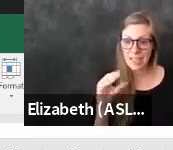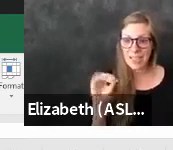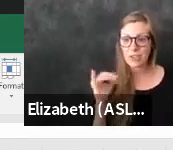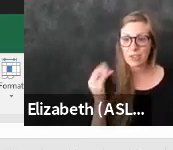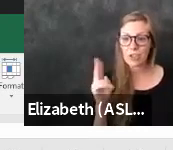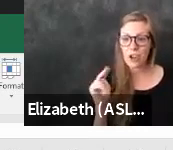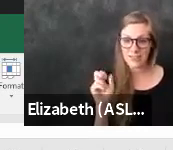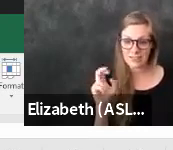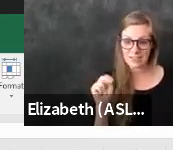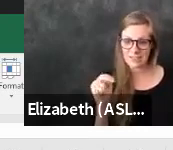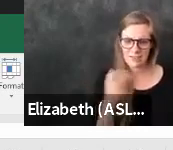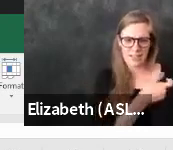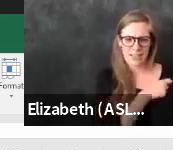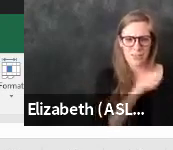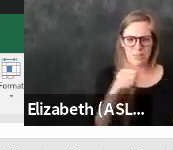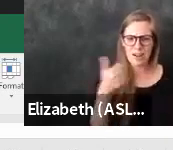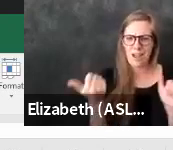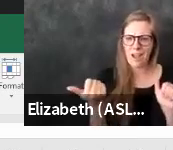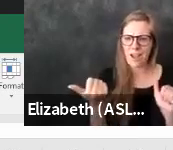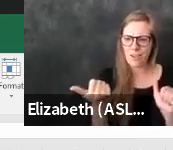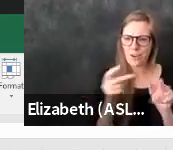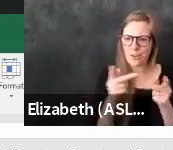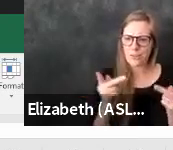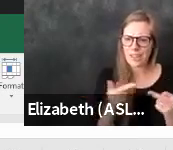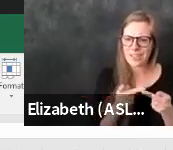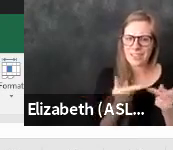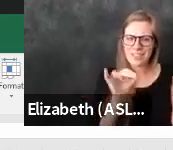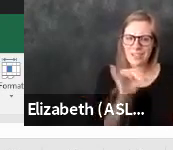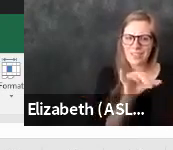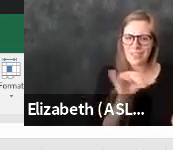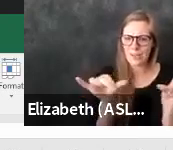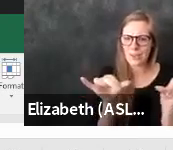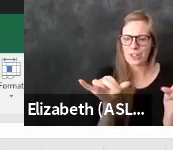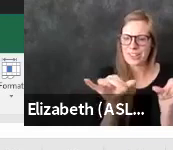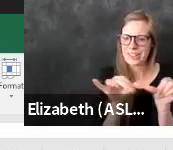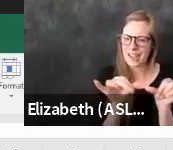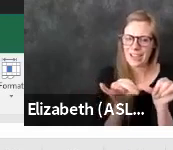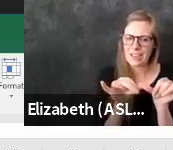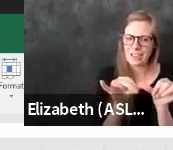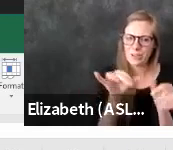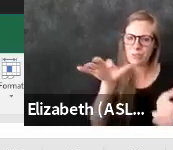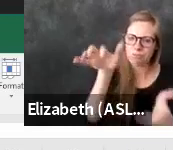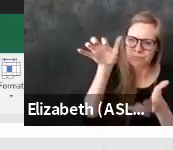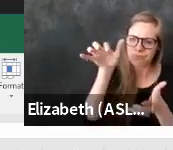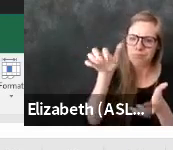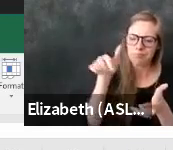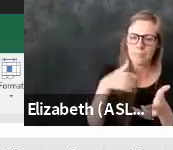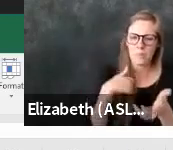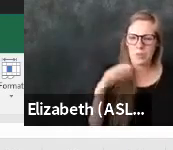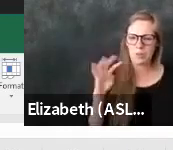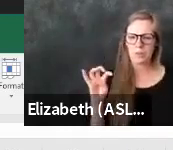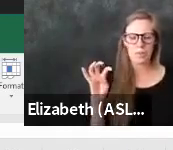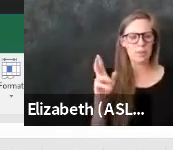counties similar size receive substantially more. And I pointed out to our county partners,